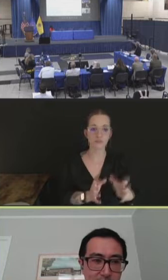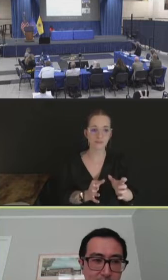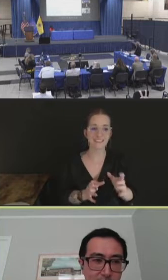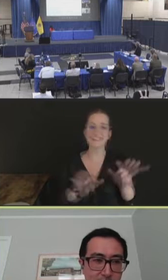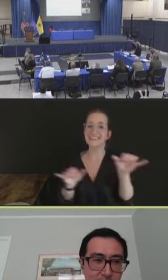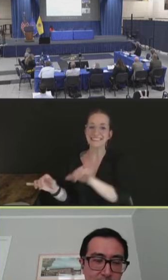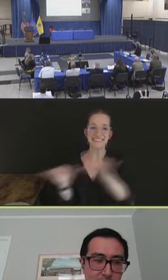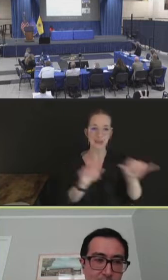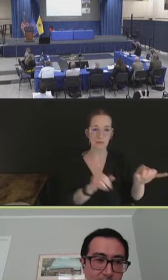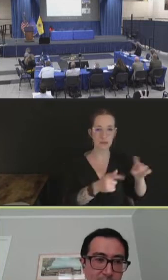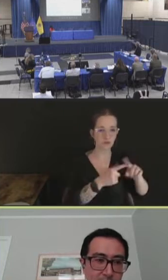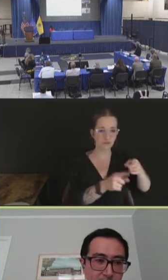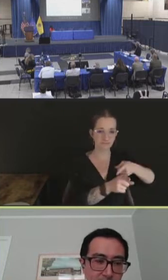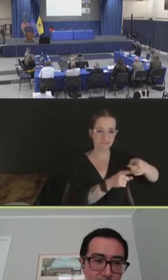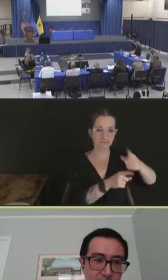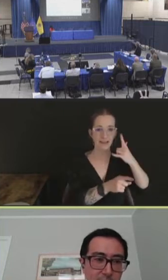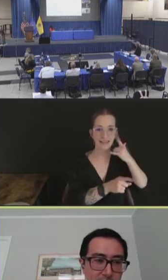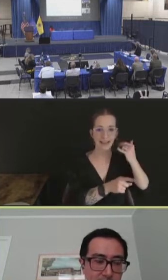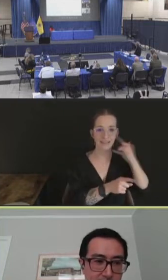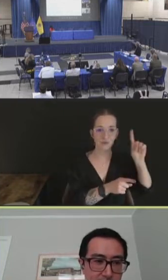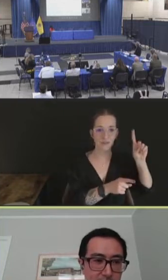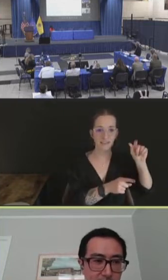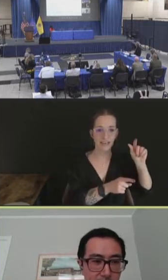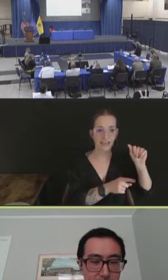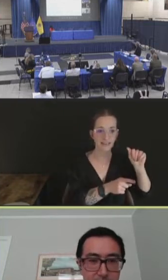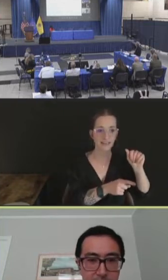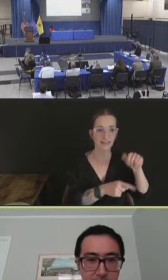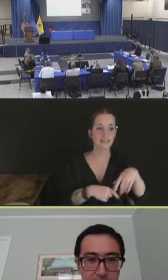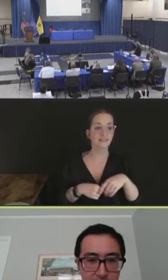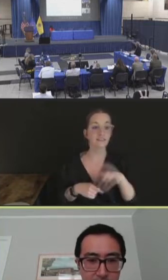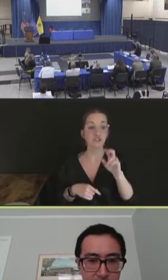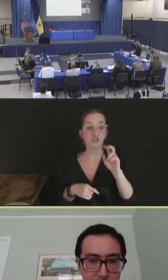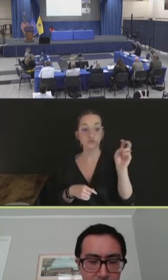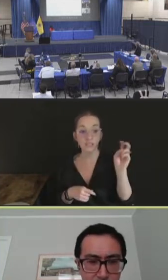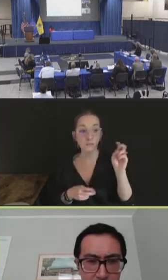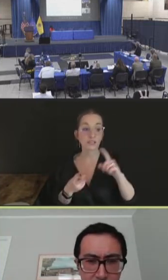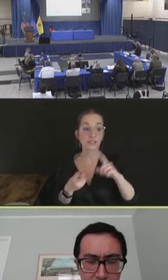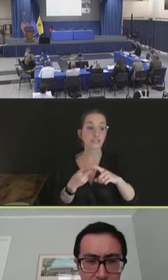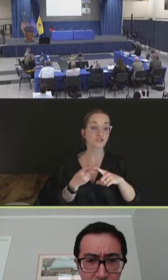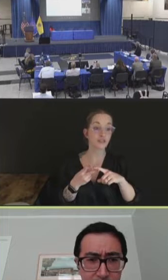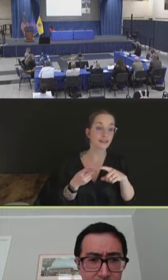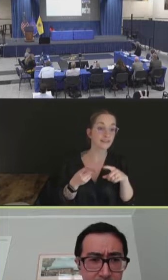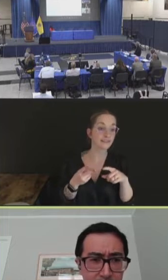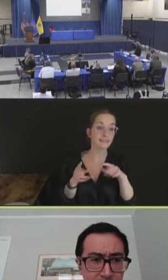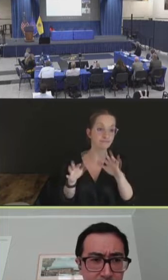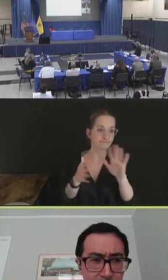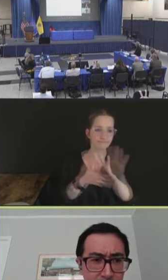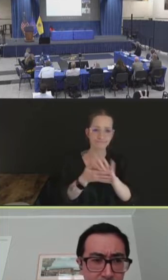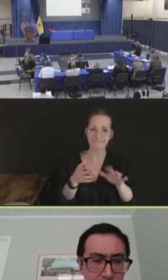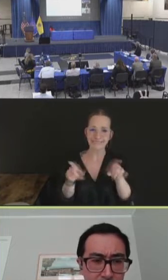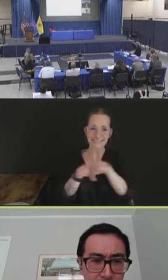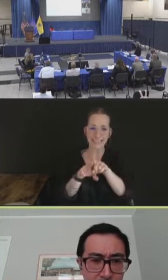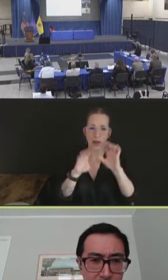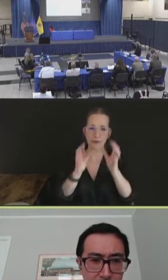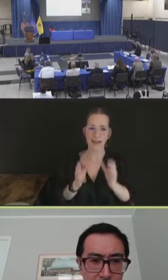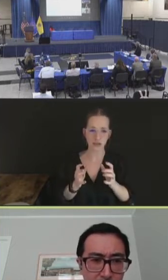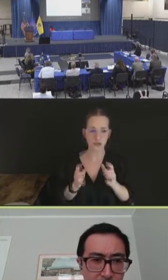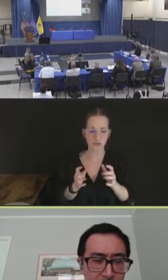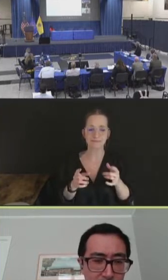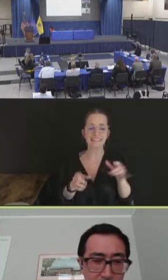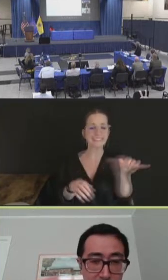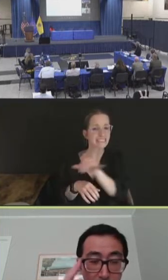see in California, accommodation, food services, transportation and so forth. Next slide. This is